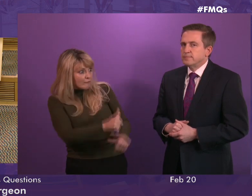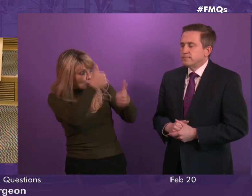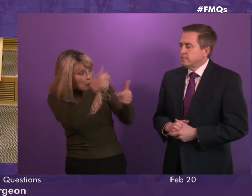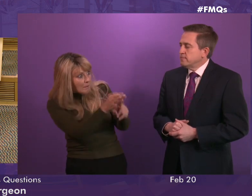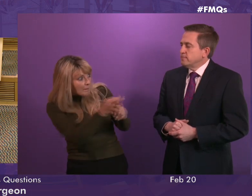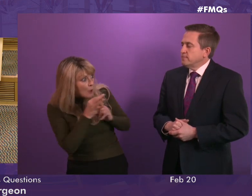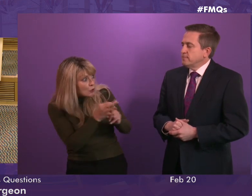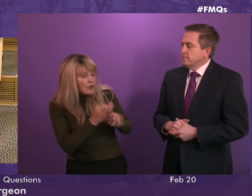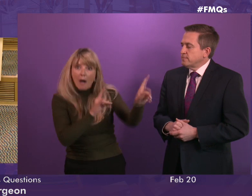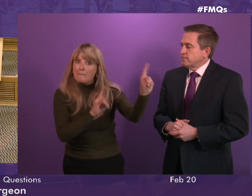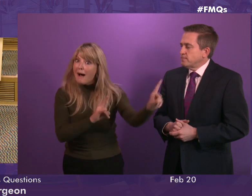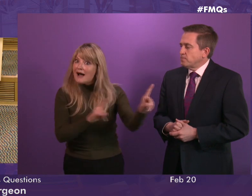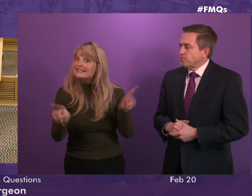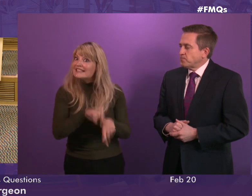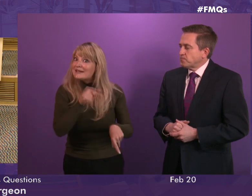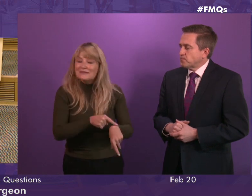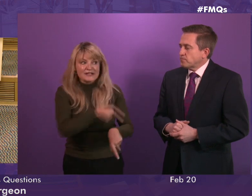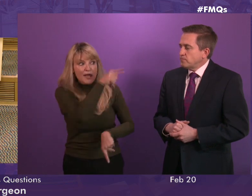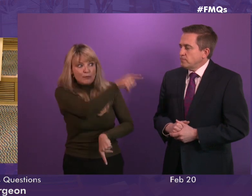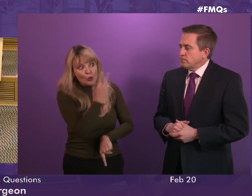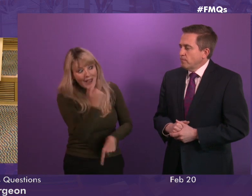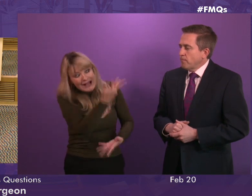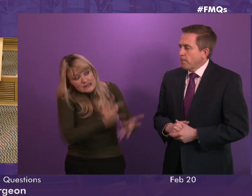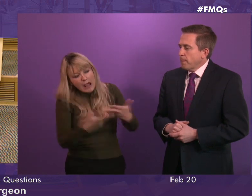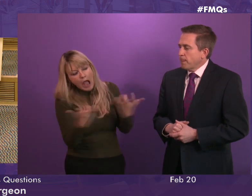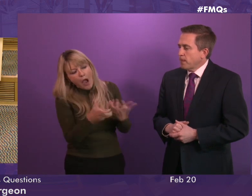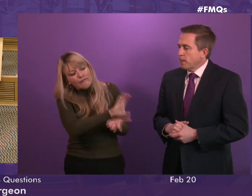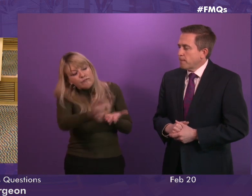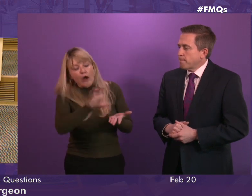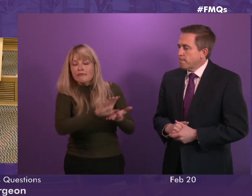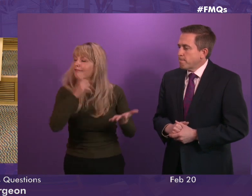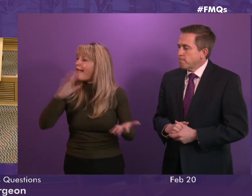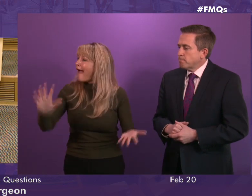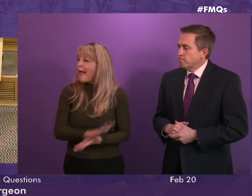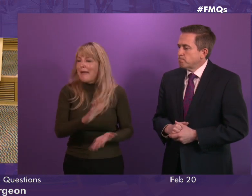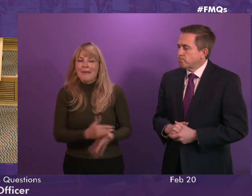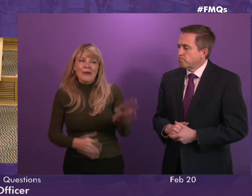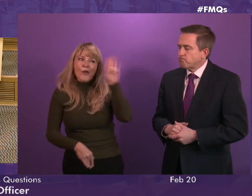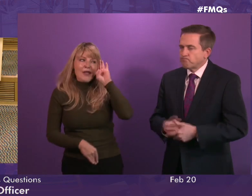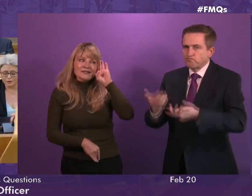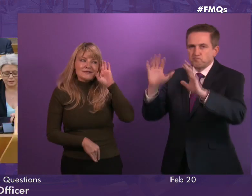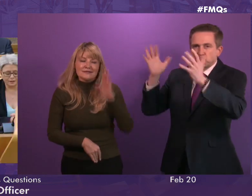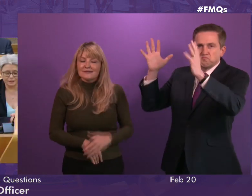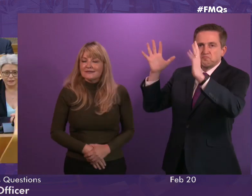make and is willing to say how they should be funded, of course we will always listen.